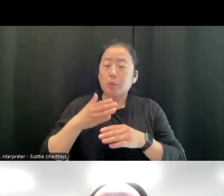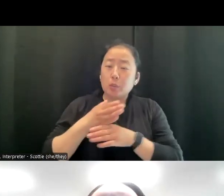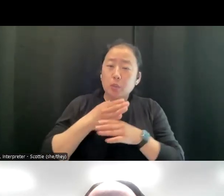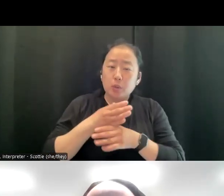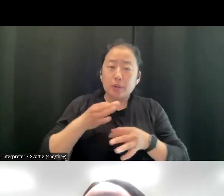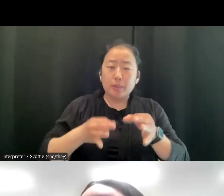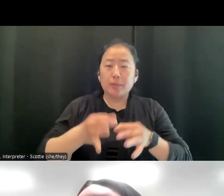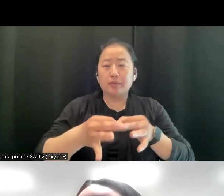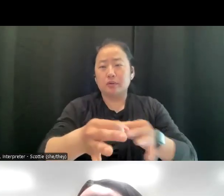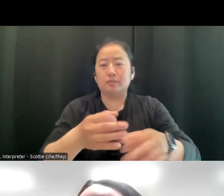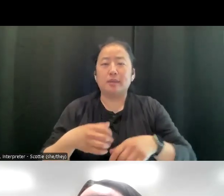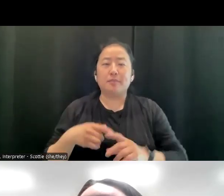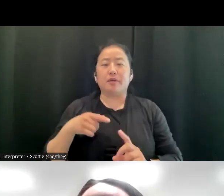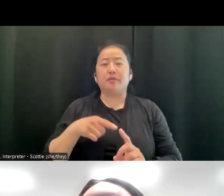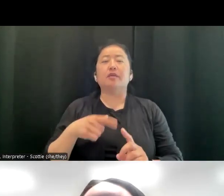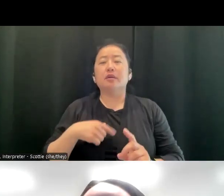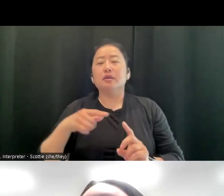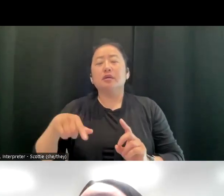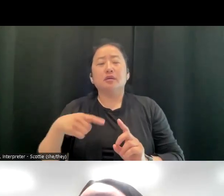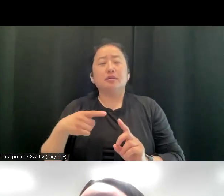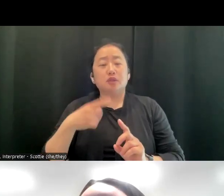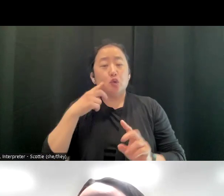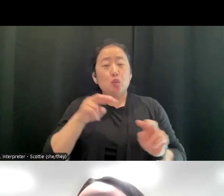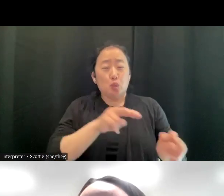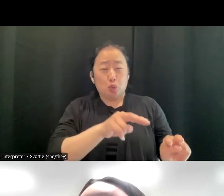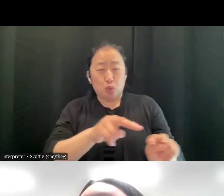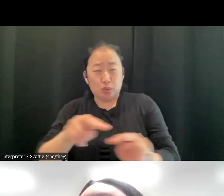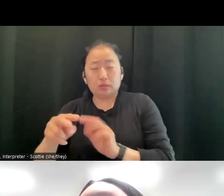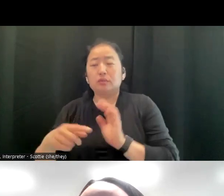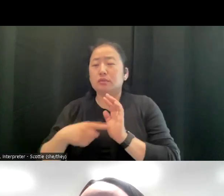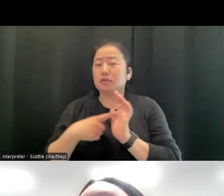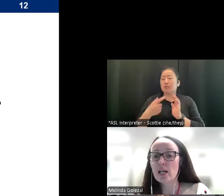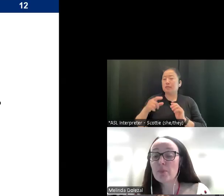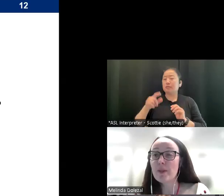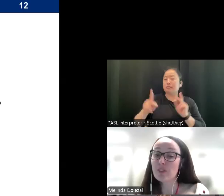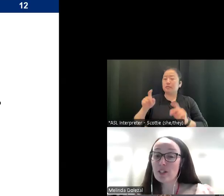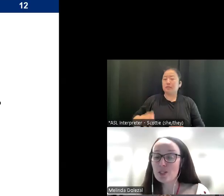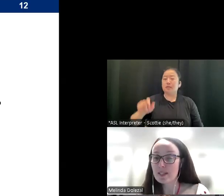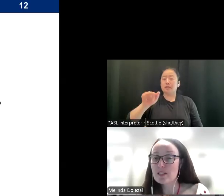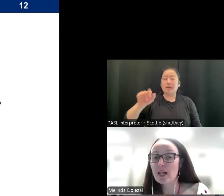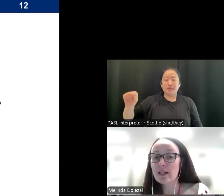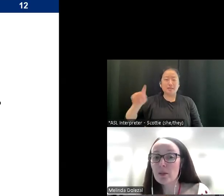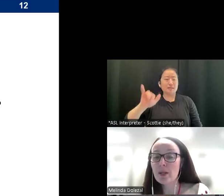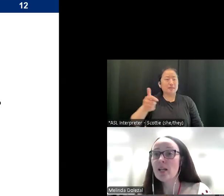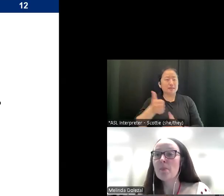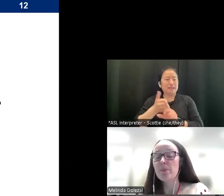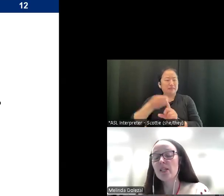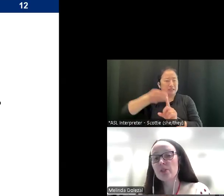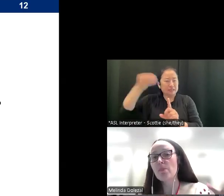Once you kind of looked at all of those other things, sometimes people might have a need for assistive technology that maybe it's a very expensive item, but being able to